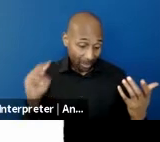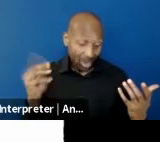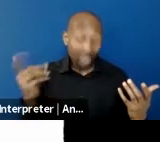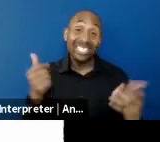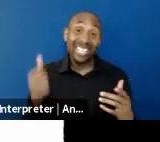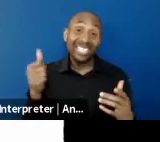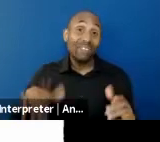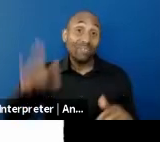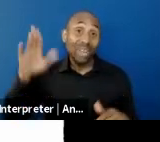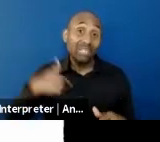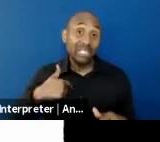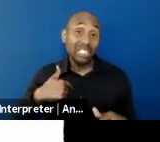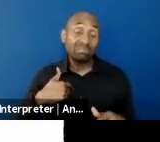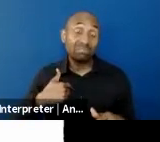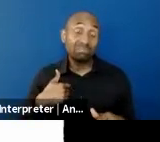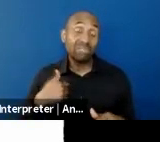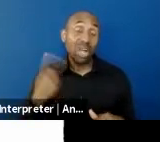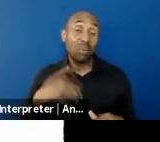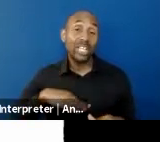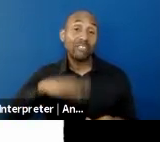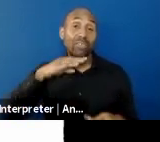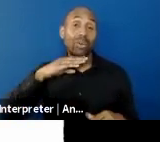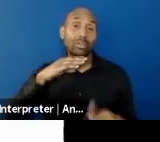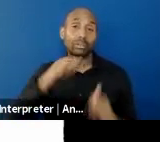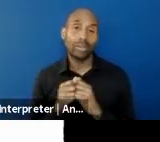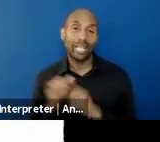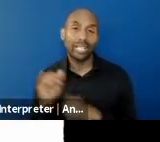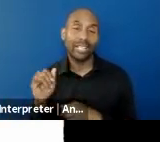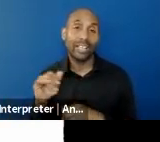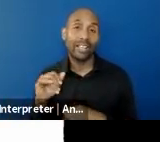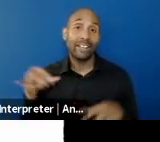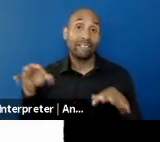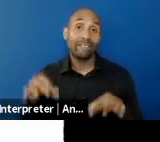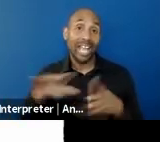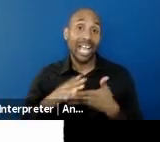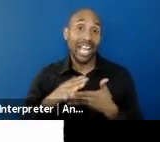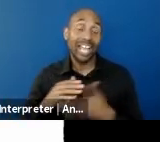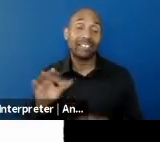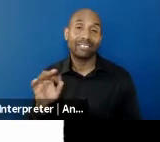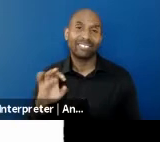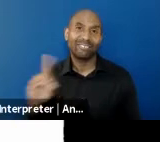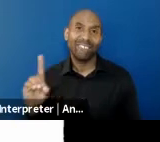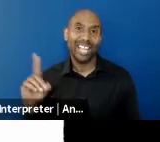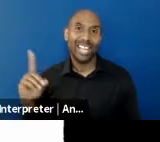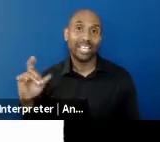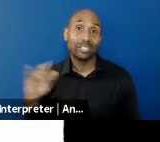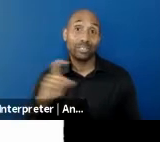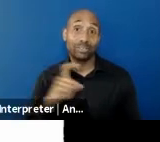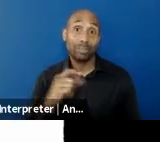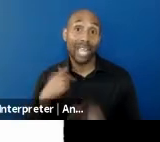Kept my belly full. Fried shrimp that my cousins did not take from me.